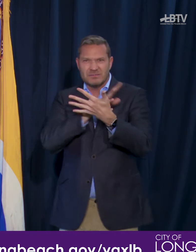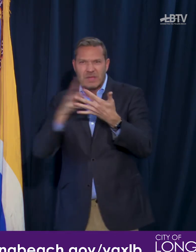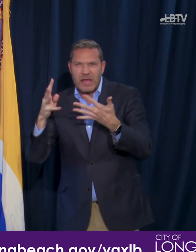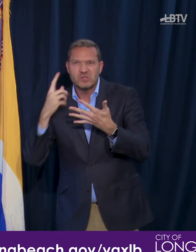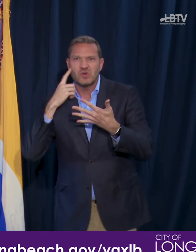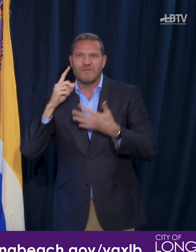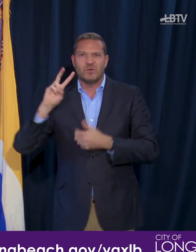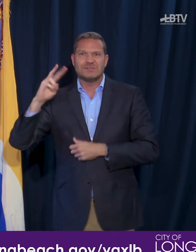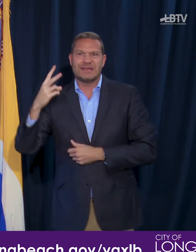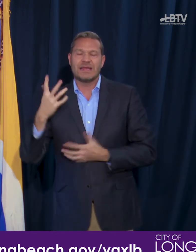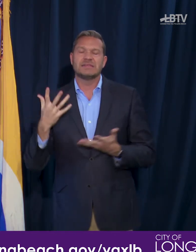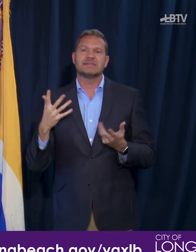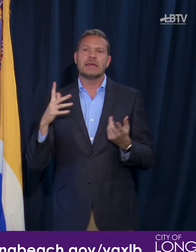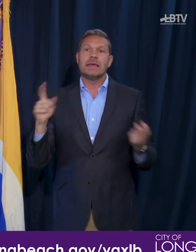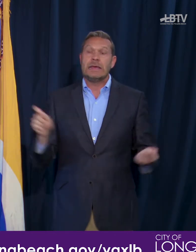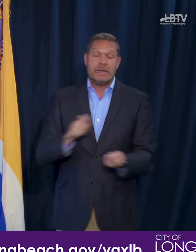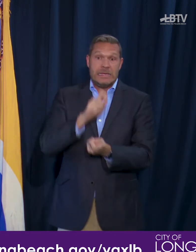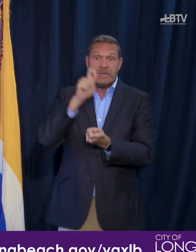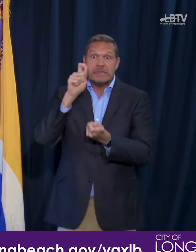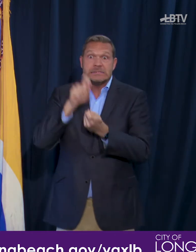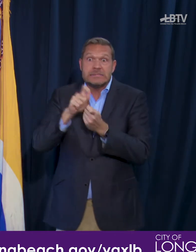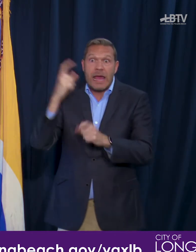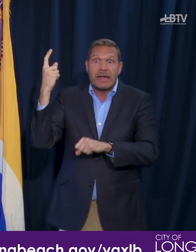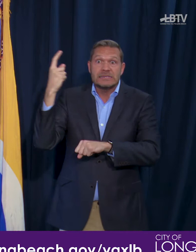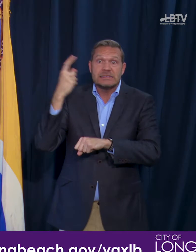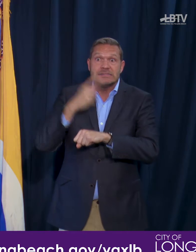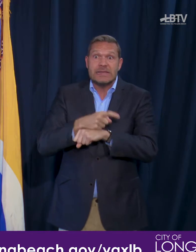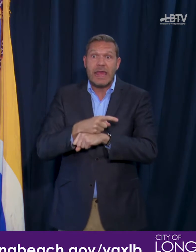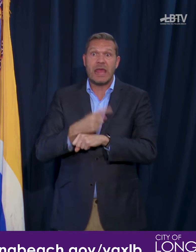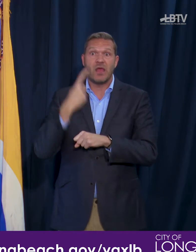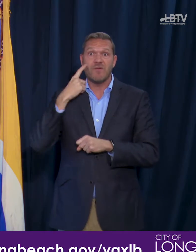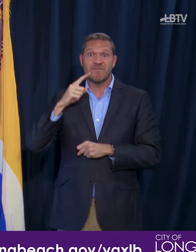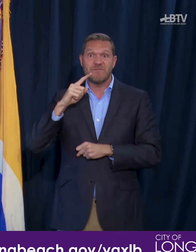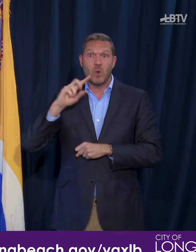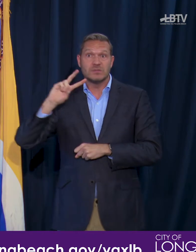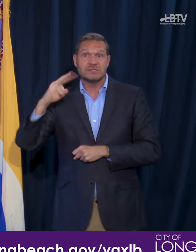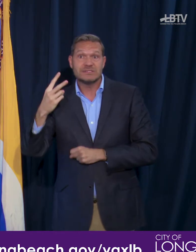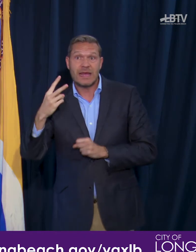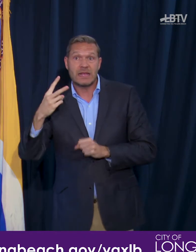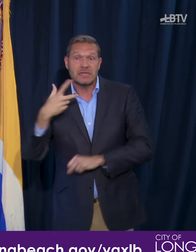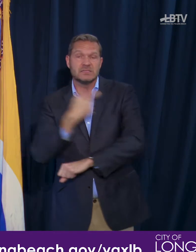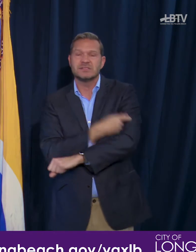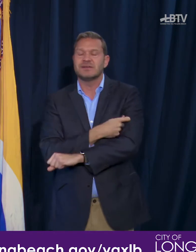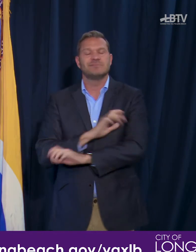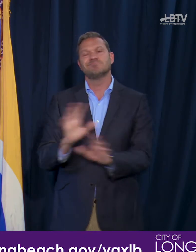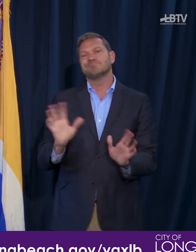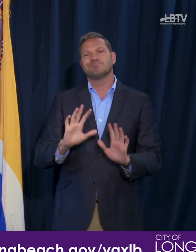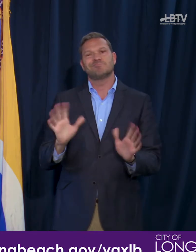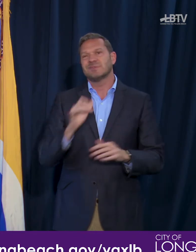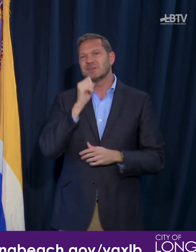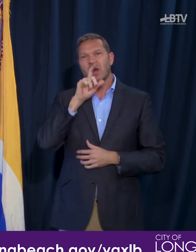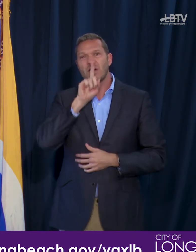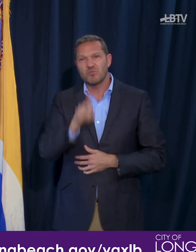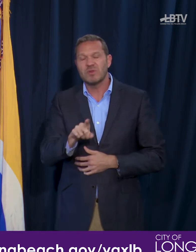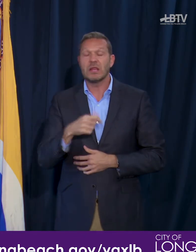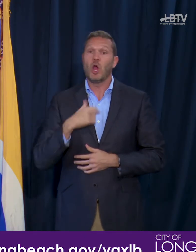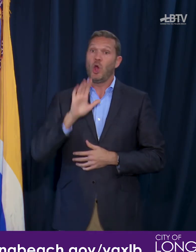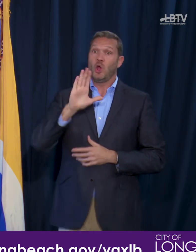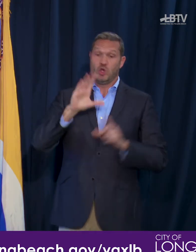There is no exact date you need to get your shot per the CDC. Your card might have a certain date on it.